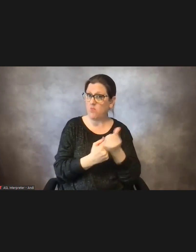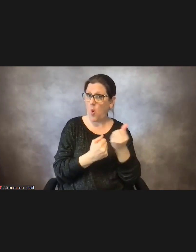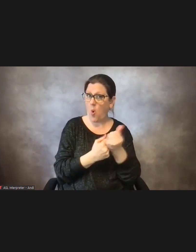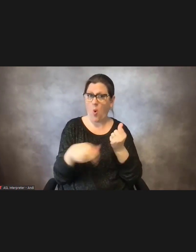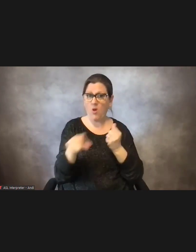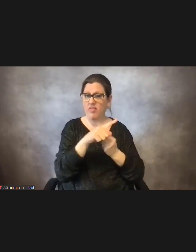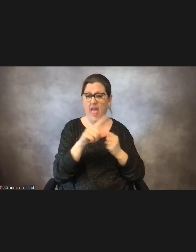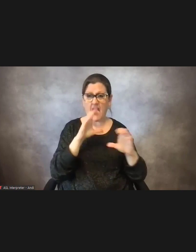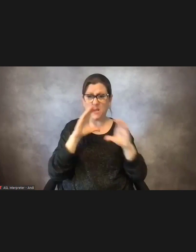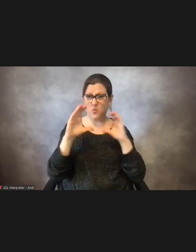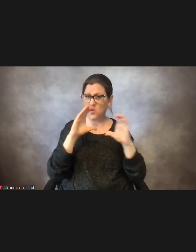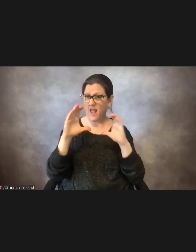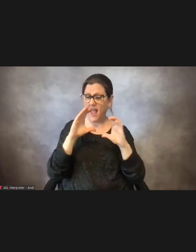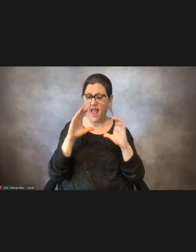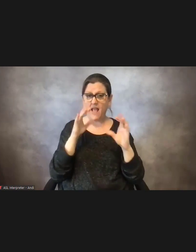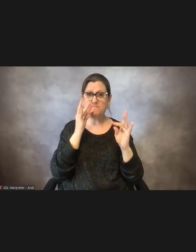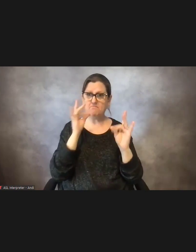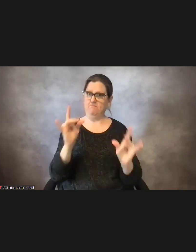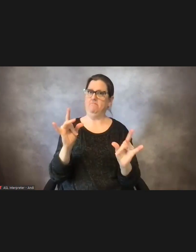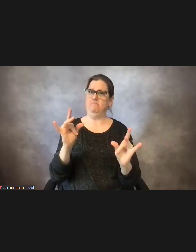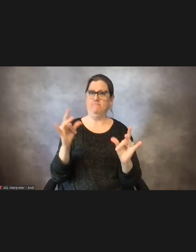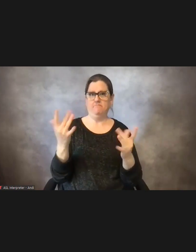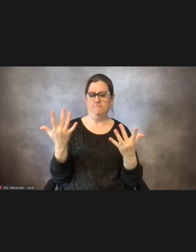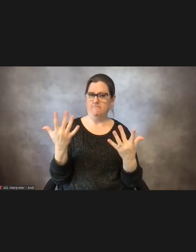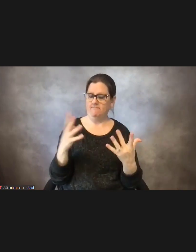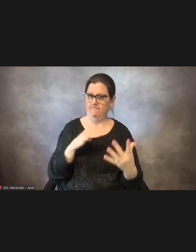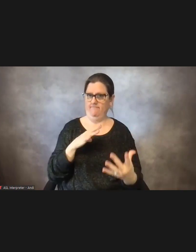communicating pretty darn well with one another.